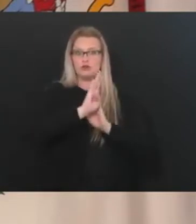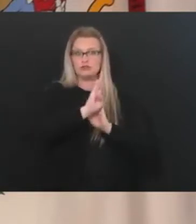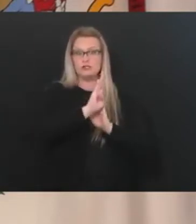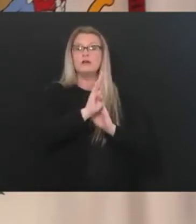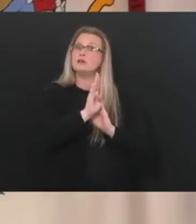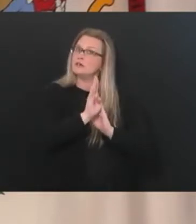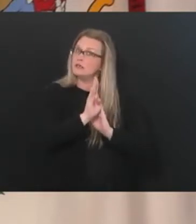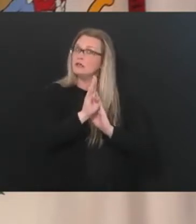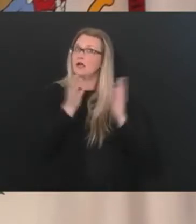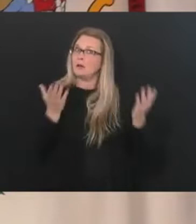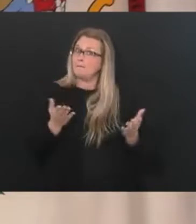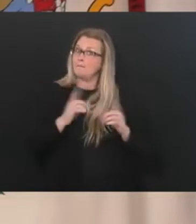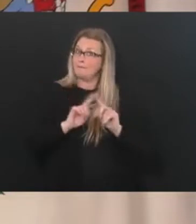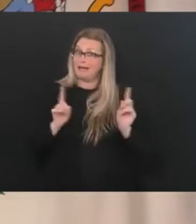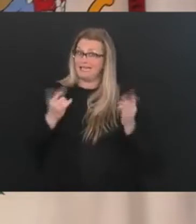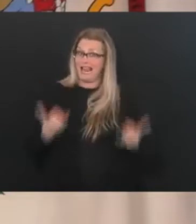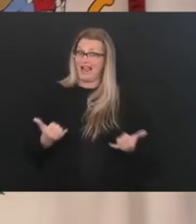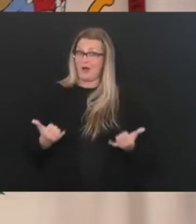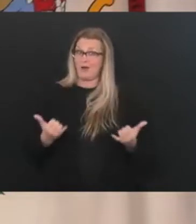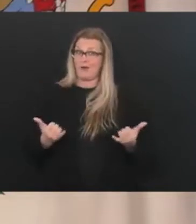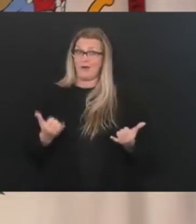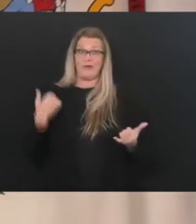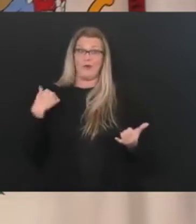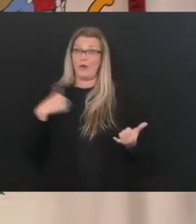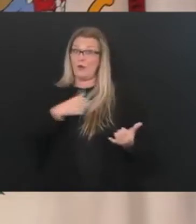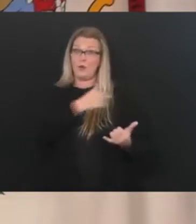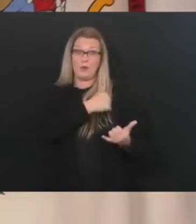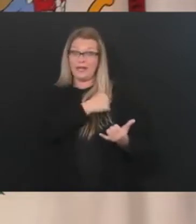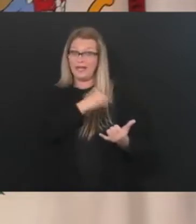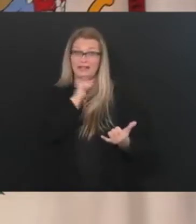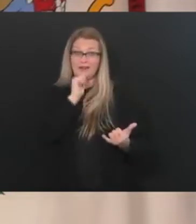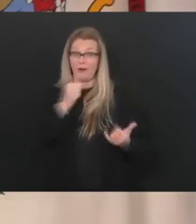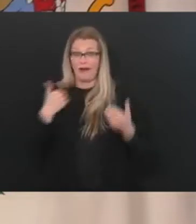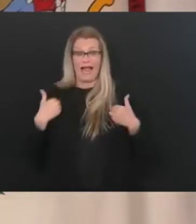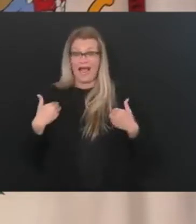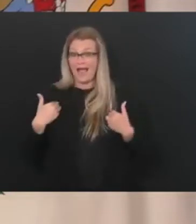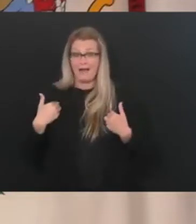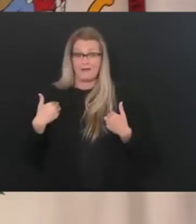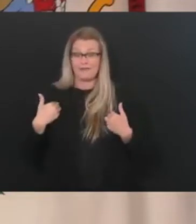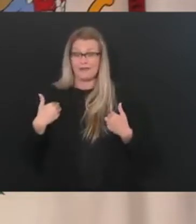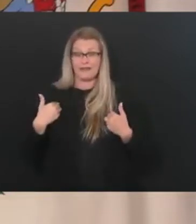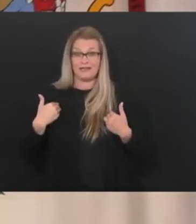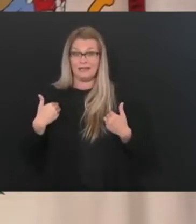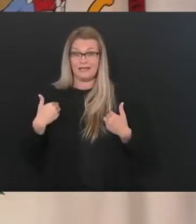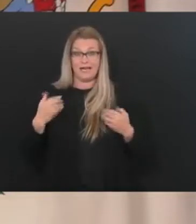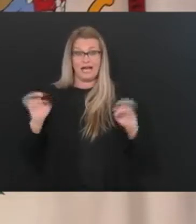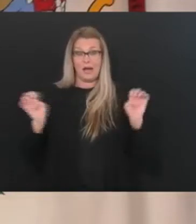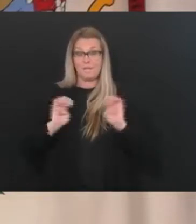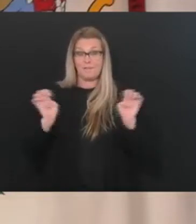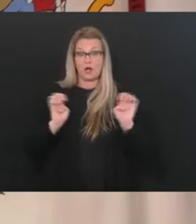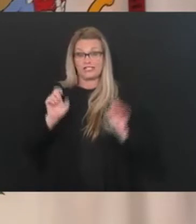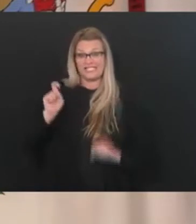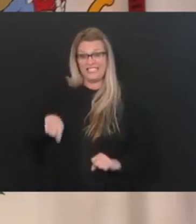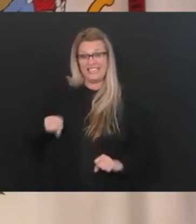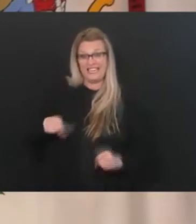EQUIPMENT TO USE FAIRMONT IN THE CASE OF A SURGE. NOW, FOR RIGHT NOW, AND YOU'LL HEAR ABOUT THIS LATER ON, WE